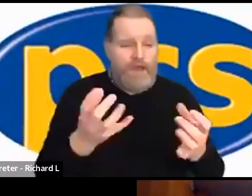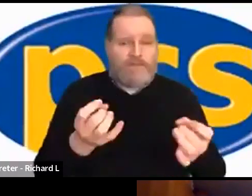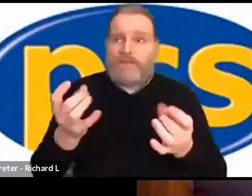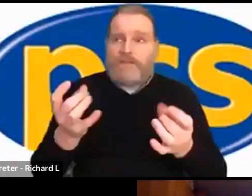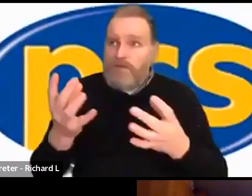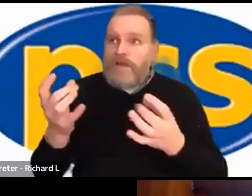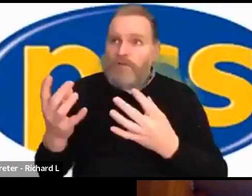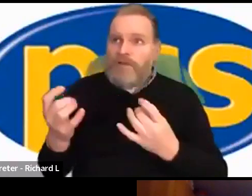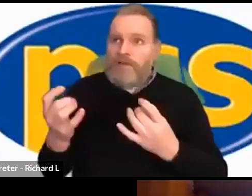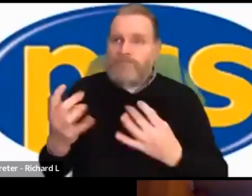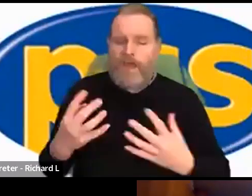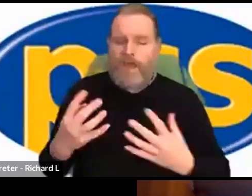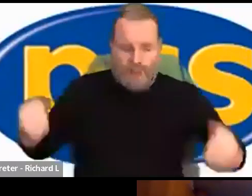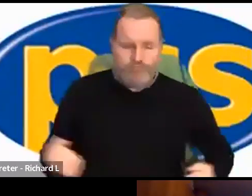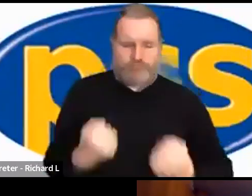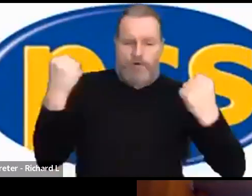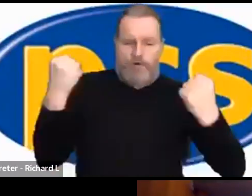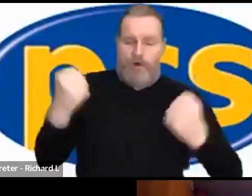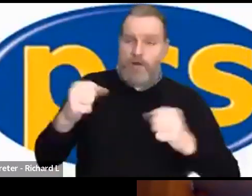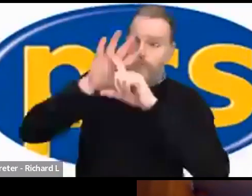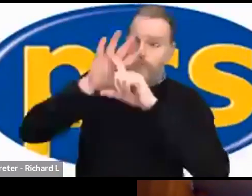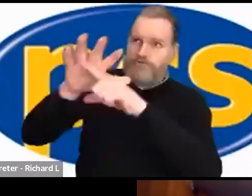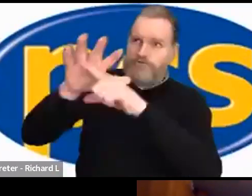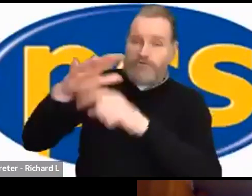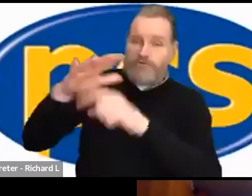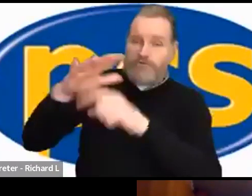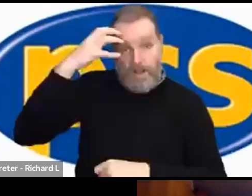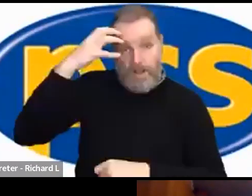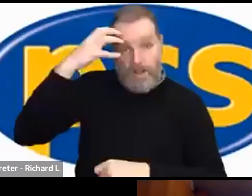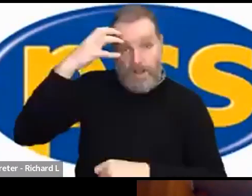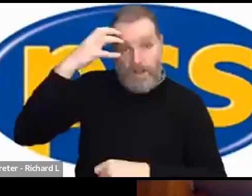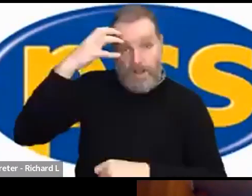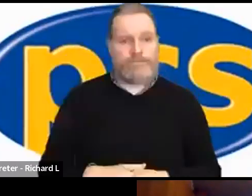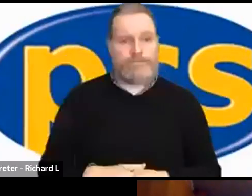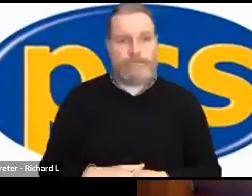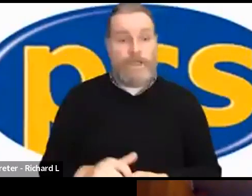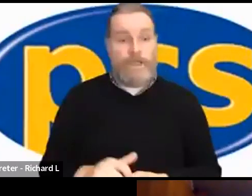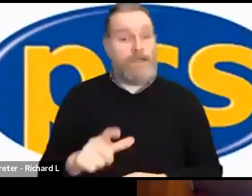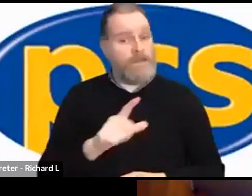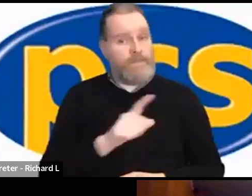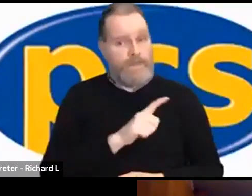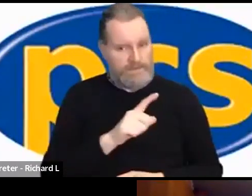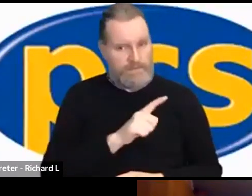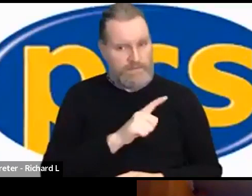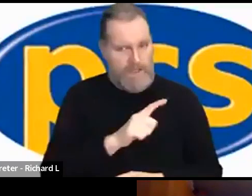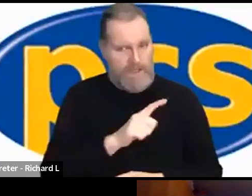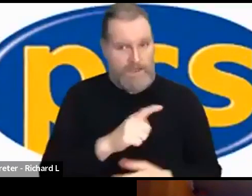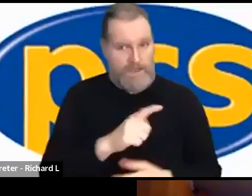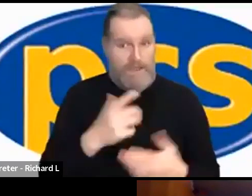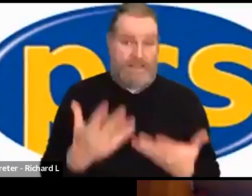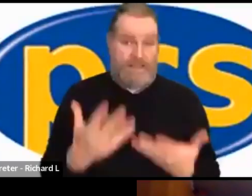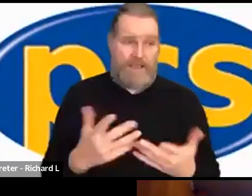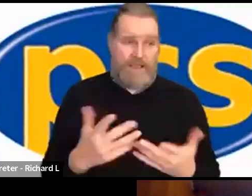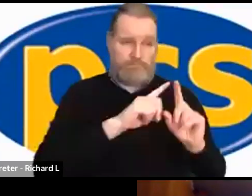doing on the first of February, and in the same way as lecturers are doing, all of all of us taking action is building real pressure pressure on the government And that's why there's lots of speculation, but in different